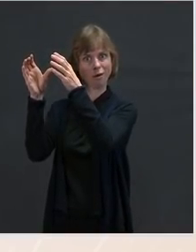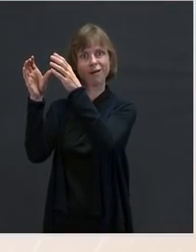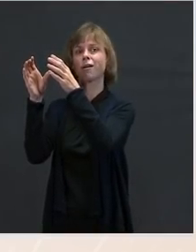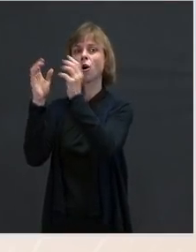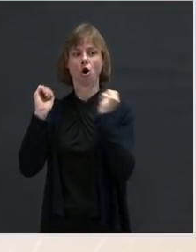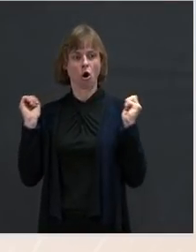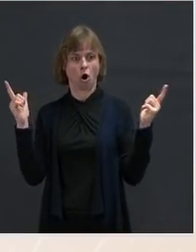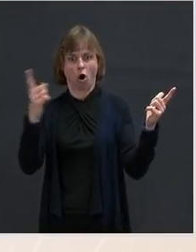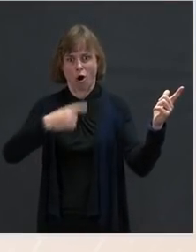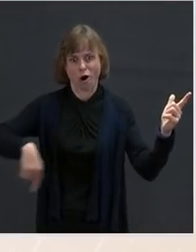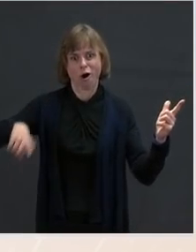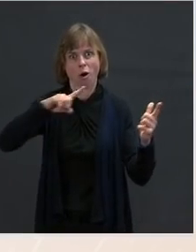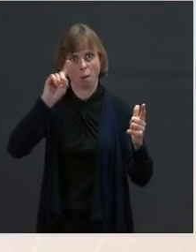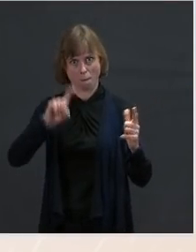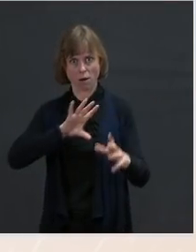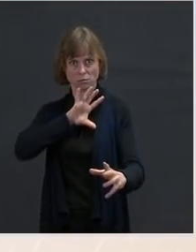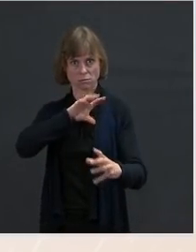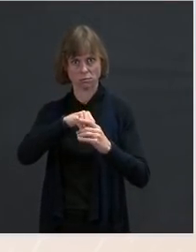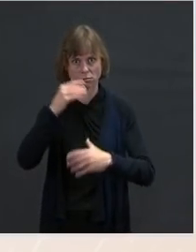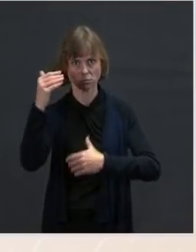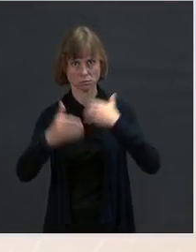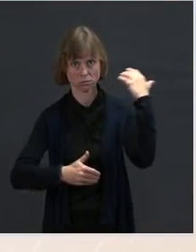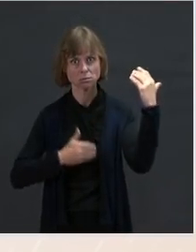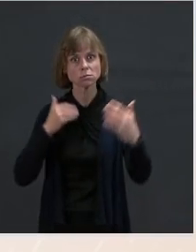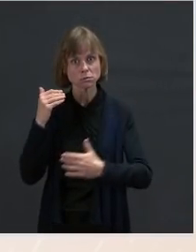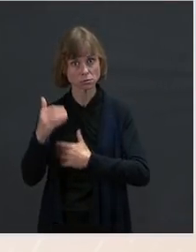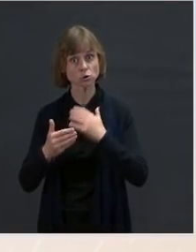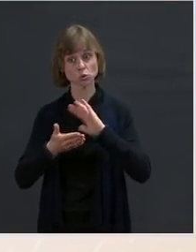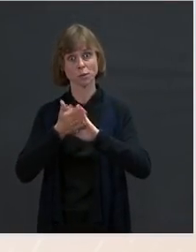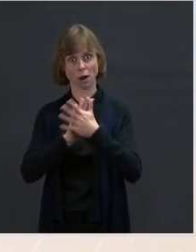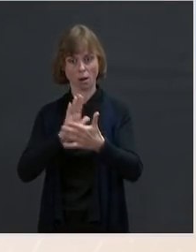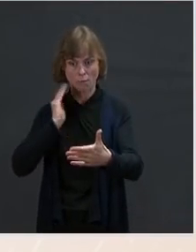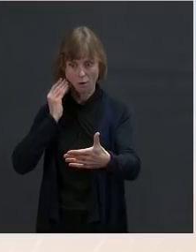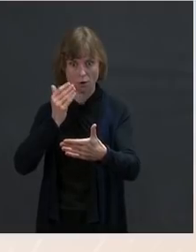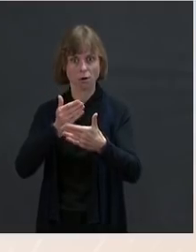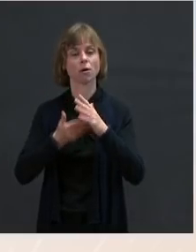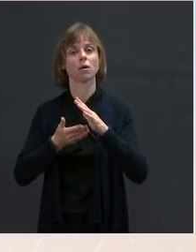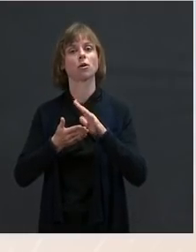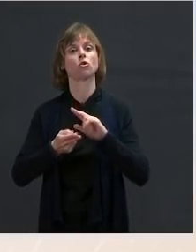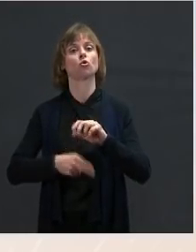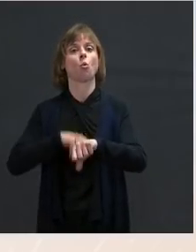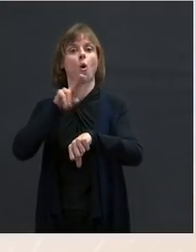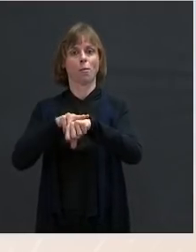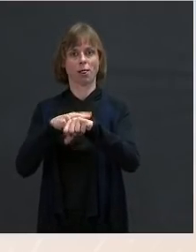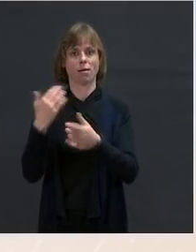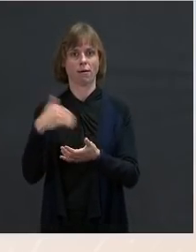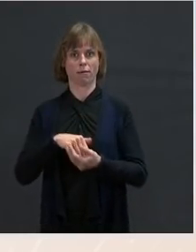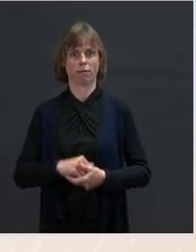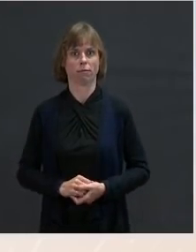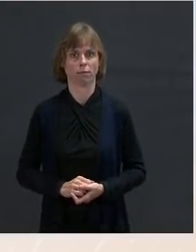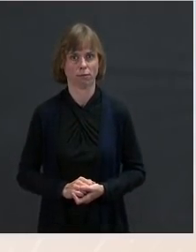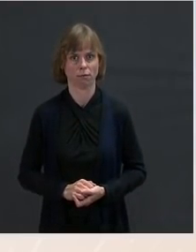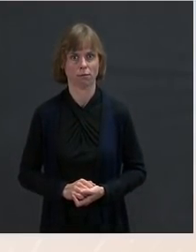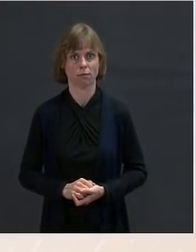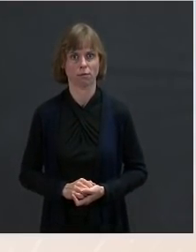in that process to get closer to normalcy in the country. Go ahead, in the back. The Press: Thank you, Jen.